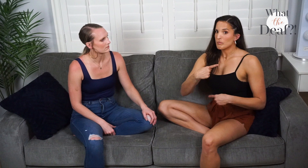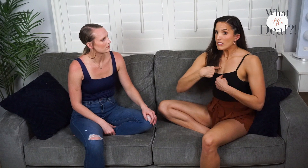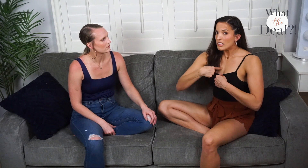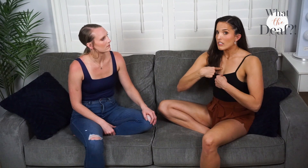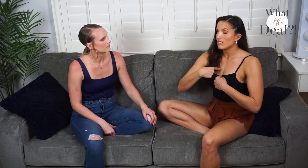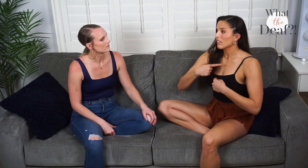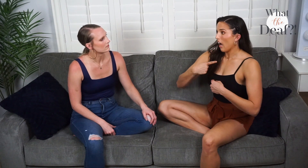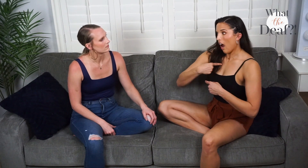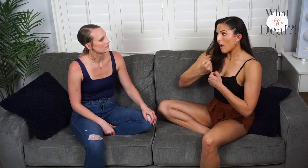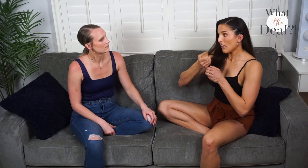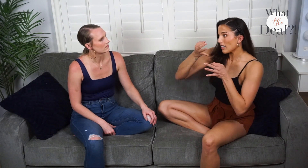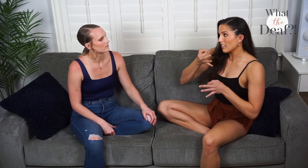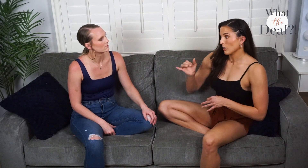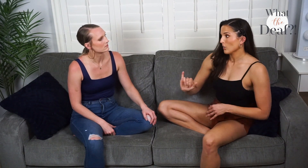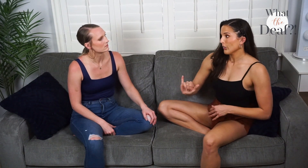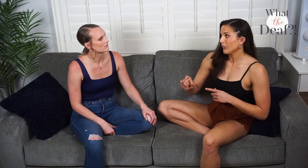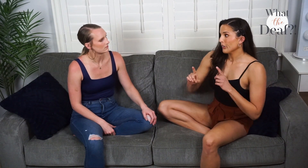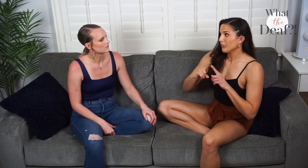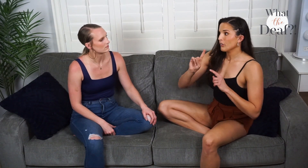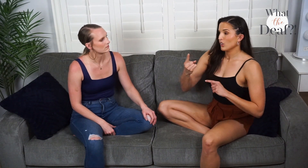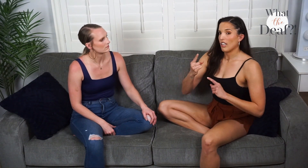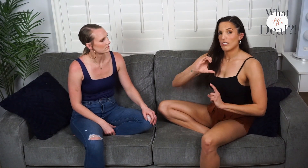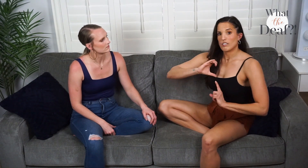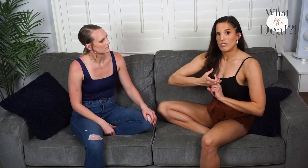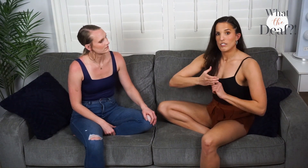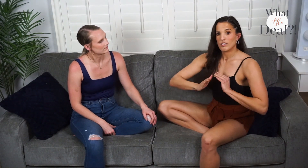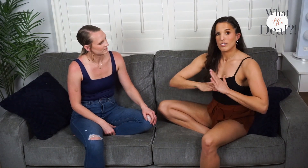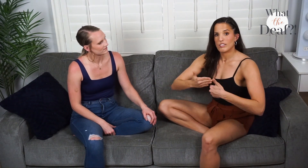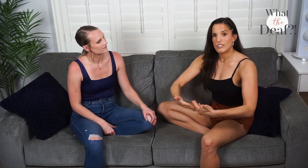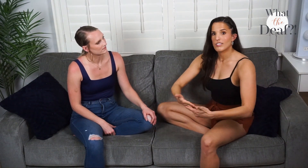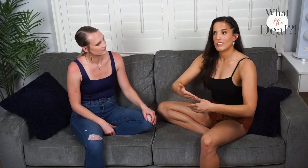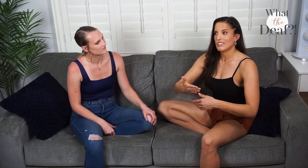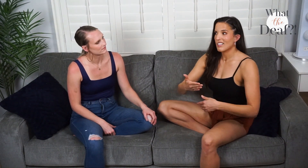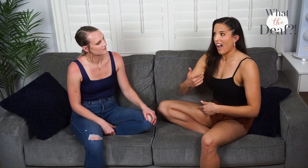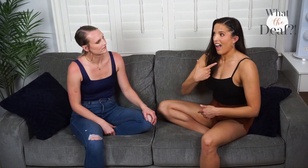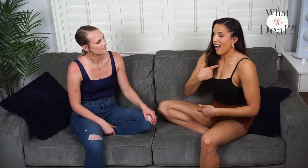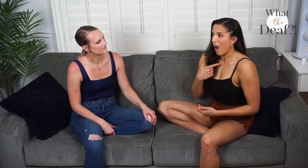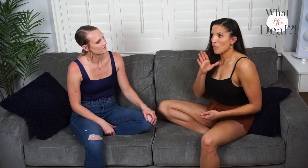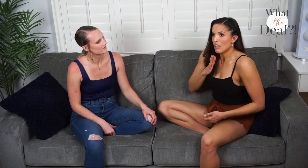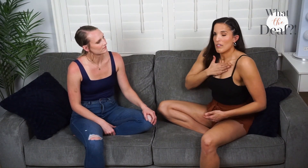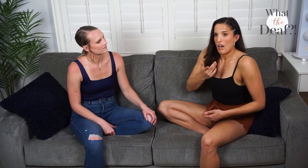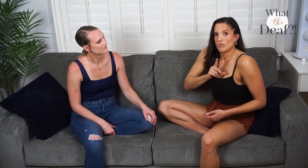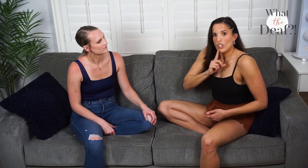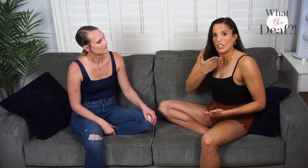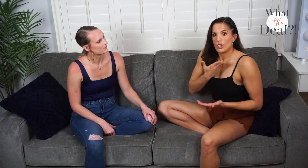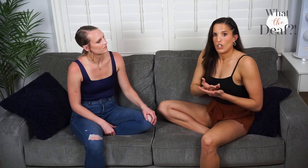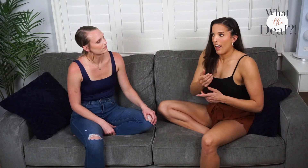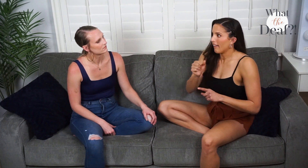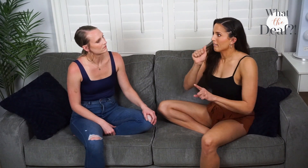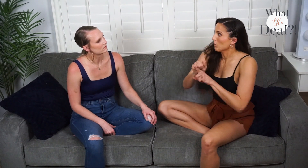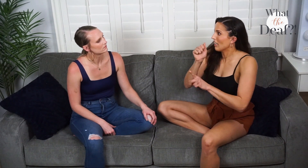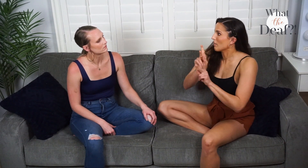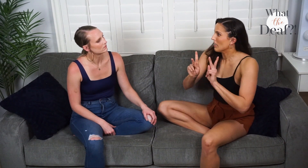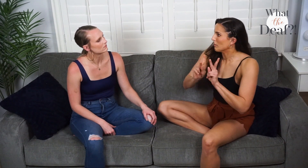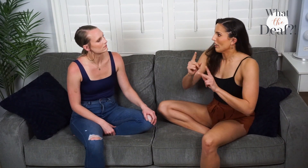It's also me. I made this decision to just go along with it and not say anything. I will admit, I'm really good at tricking people